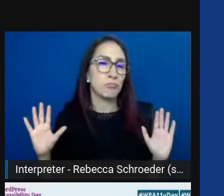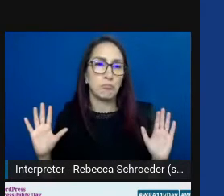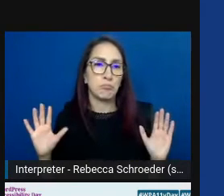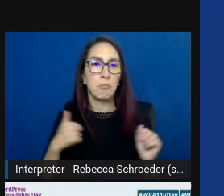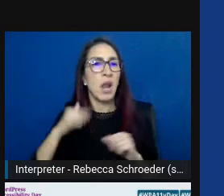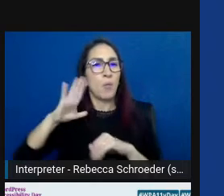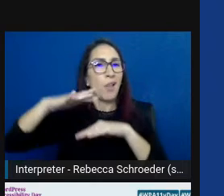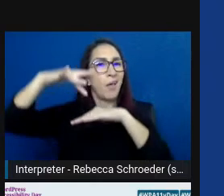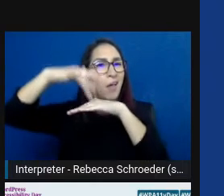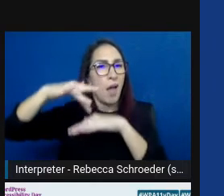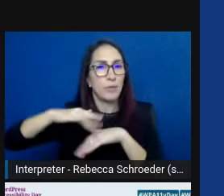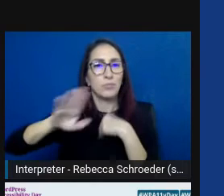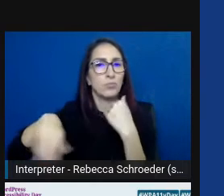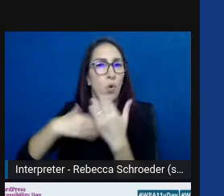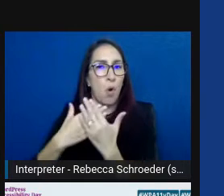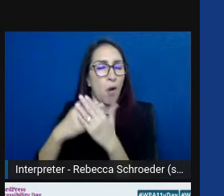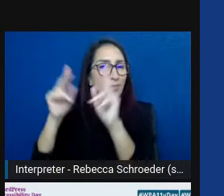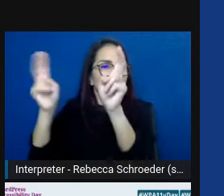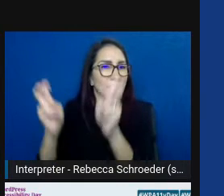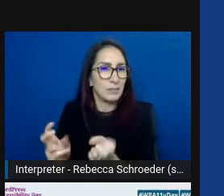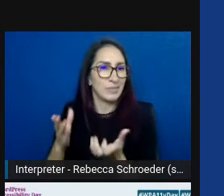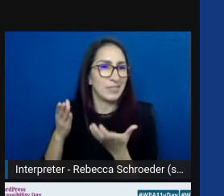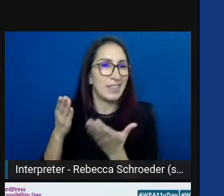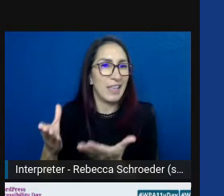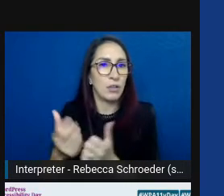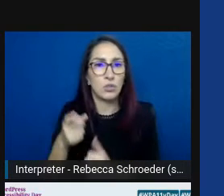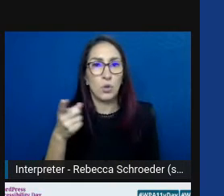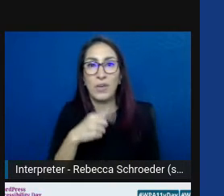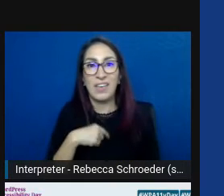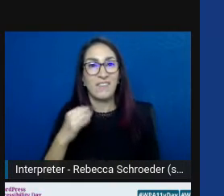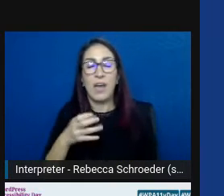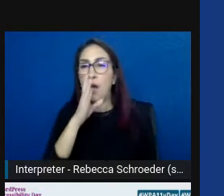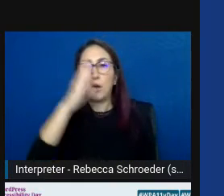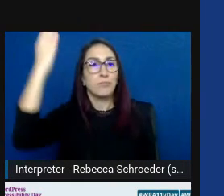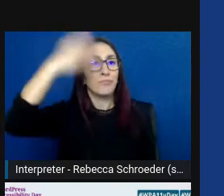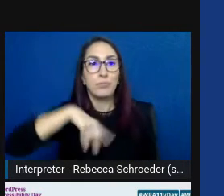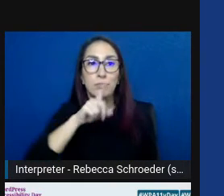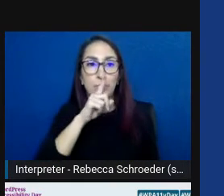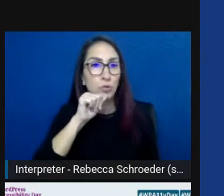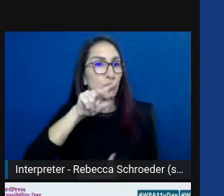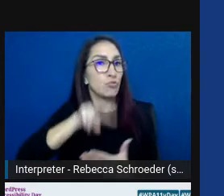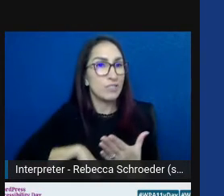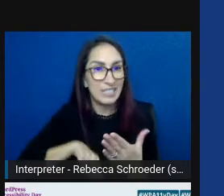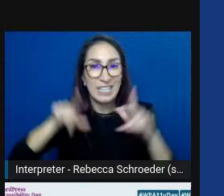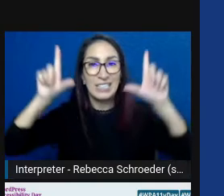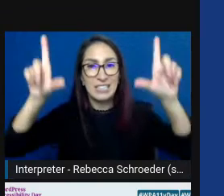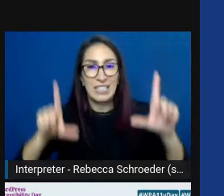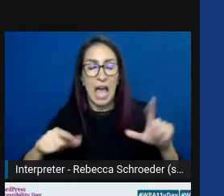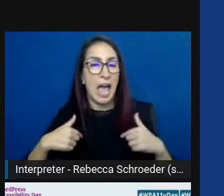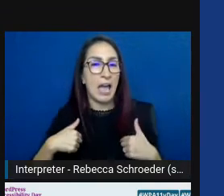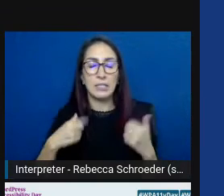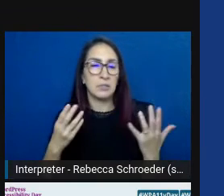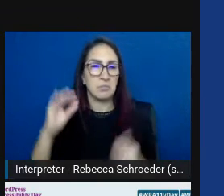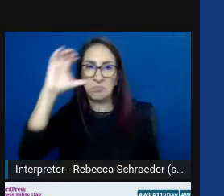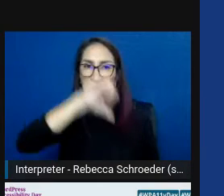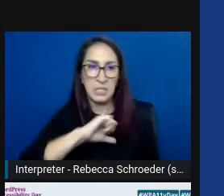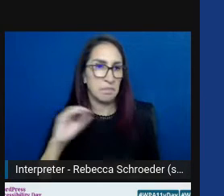You're not missing anything by me not reading the slides. Most of the images on the slides, they're just eye candy